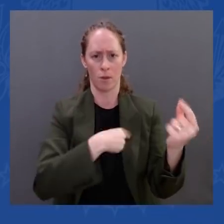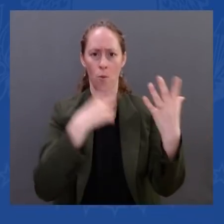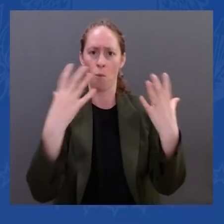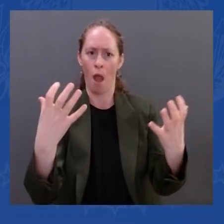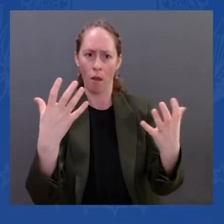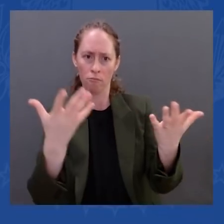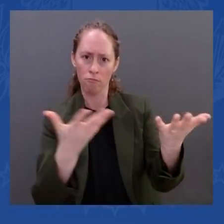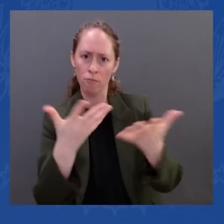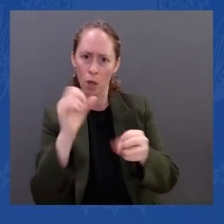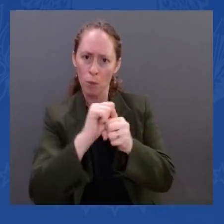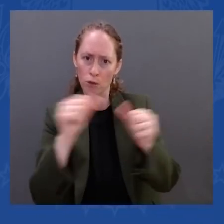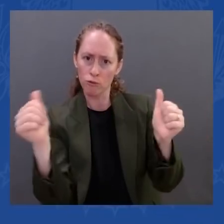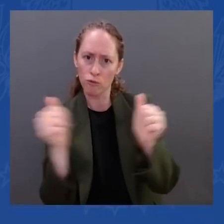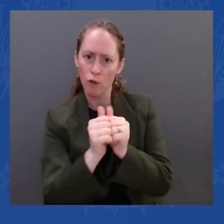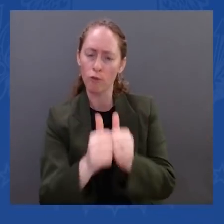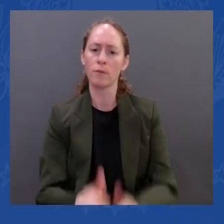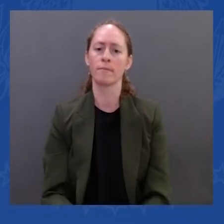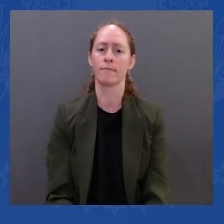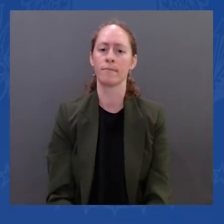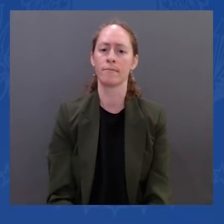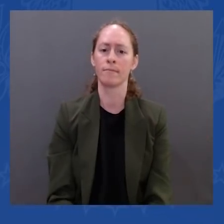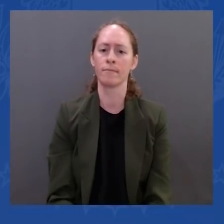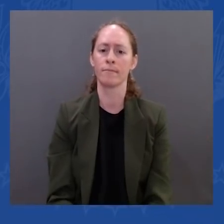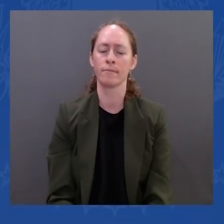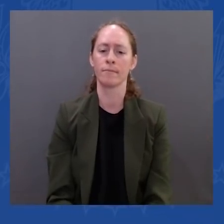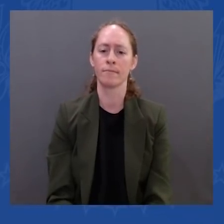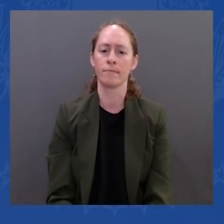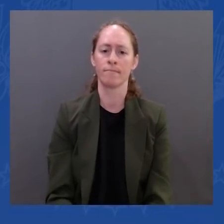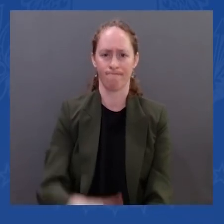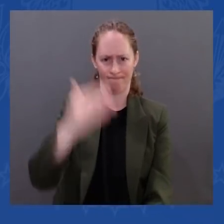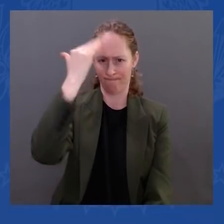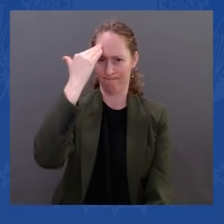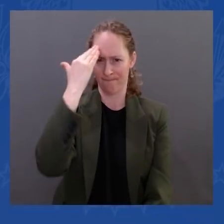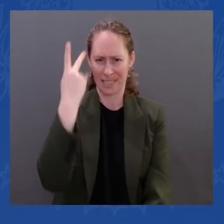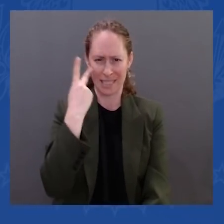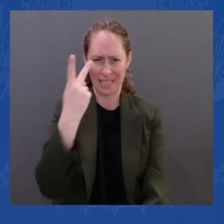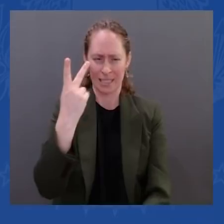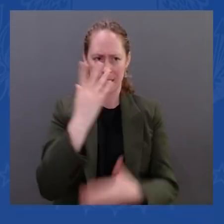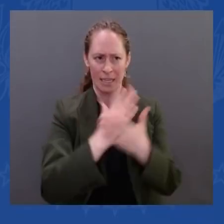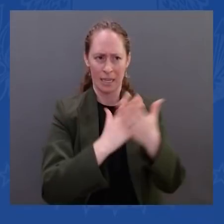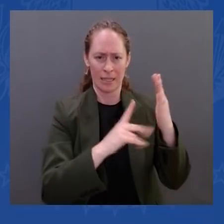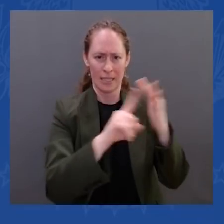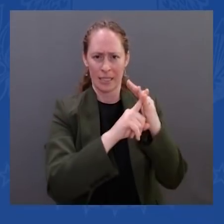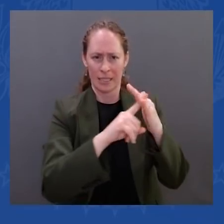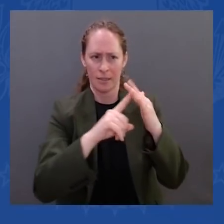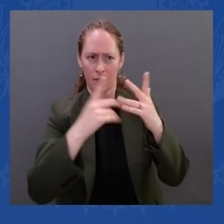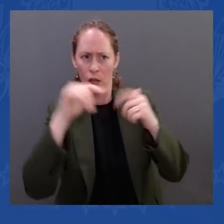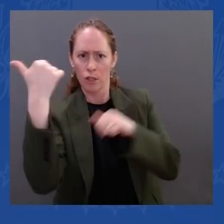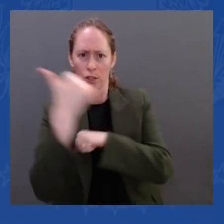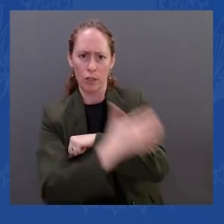I applaud Prime Minister Kishida's determination to strengthen Japanese defense capabilities as well.